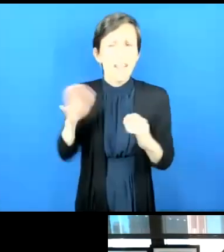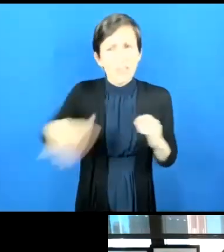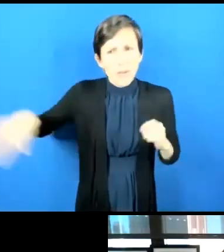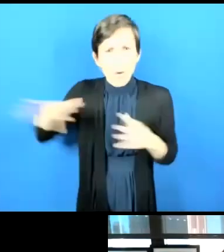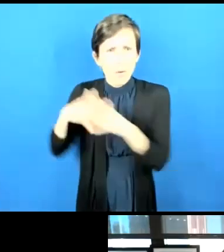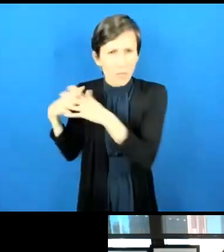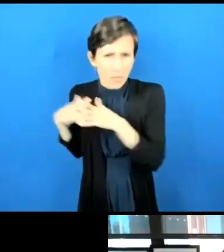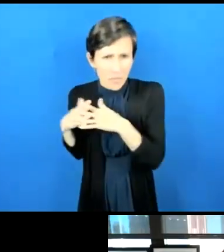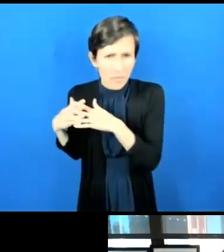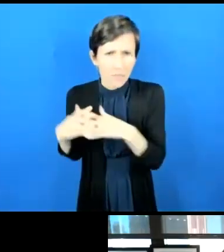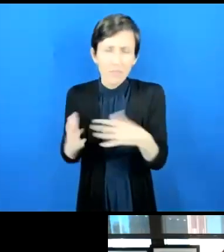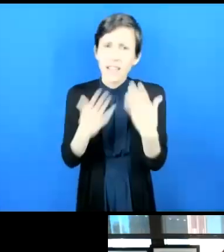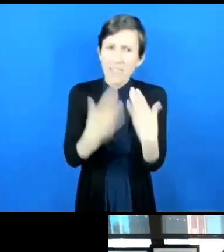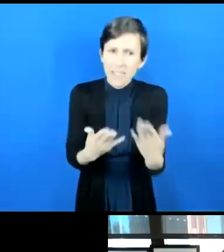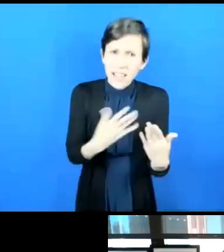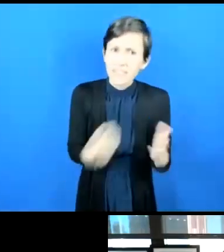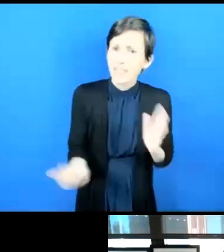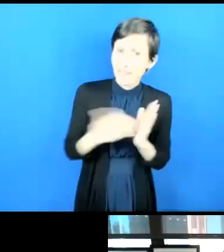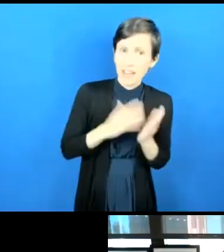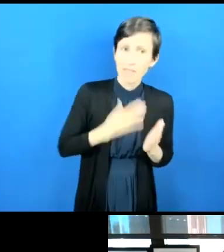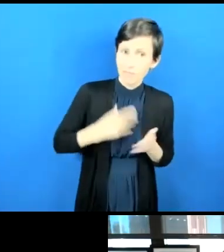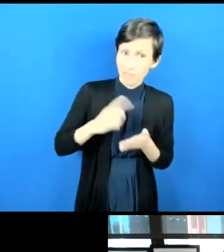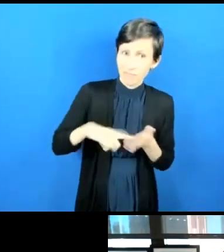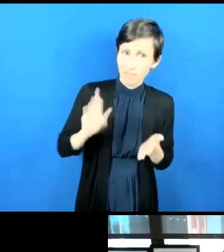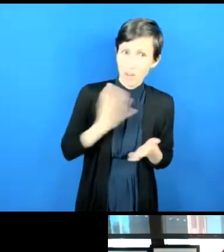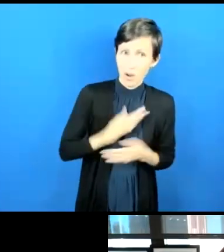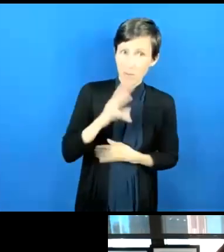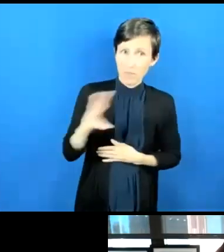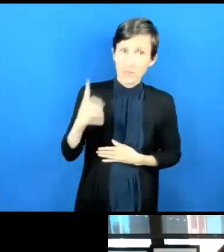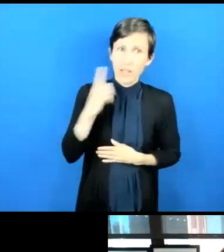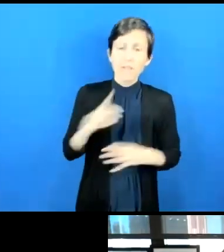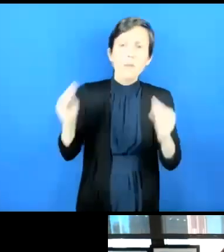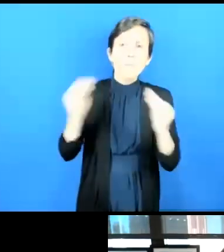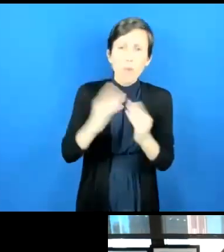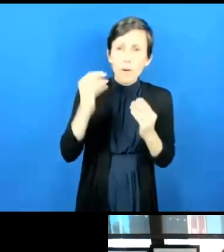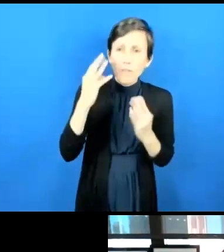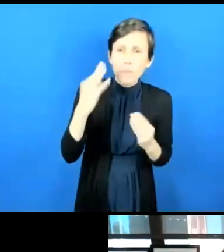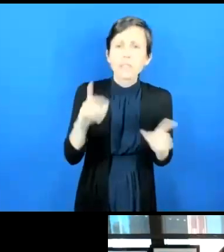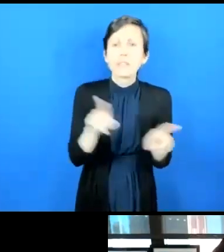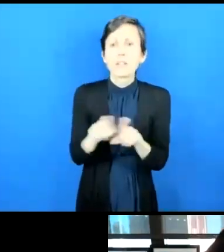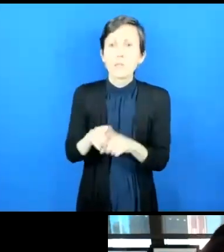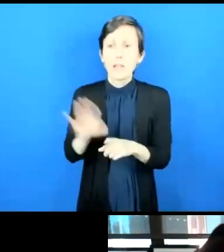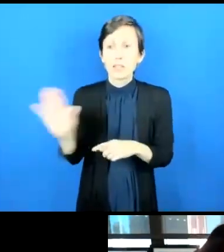Thanks. And again, please check out our full website for more information as well as your own units plans.